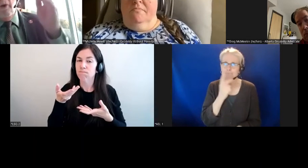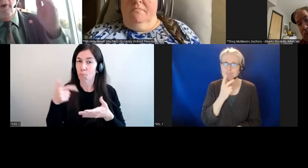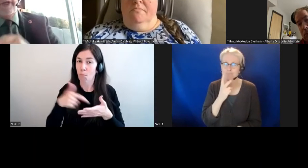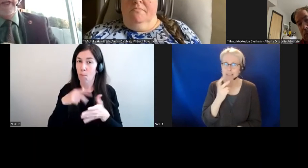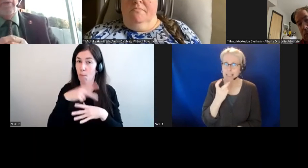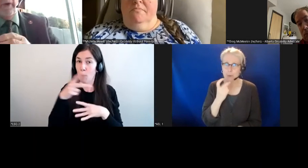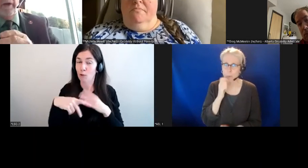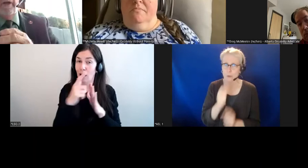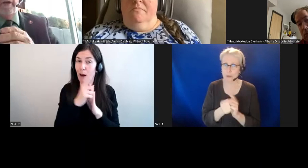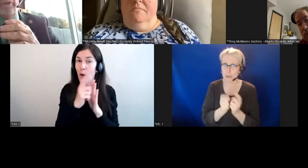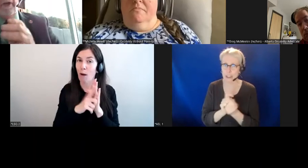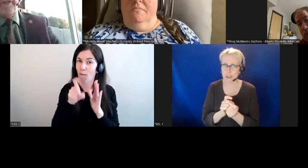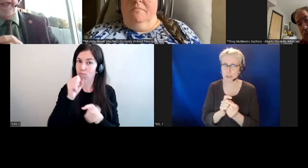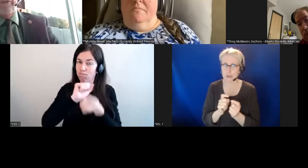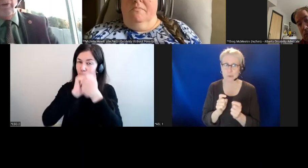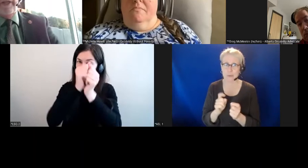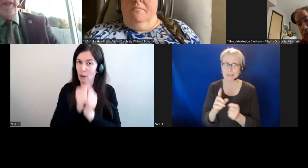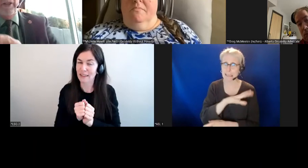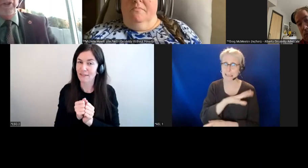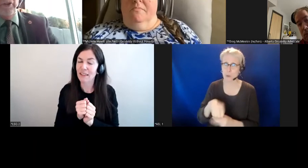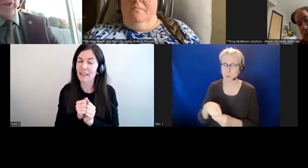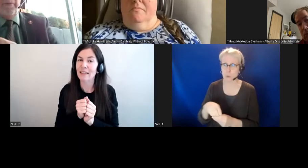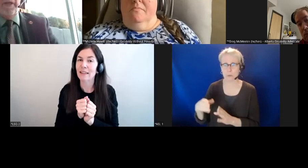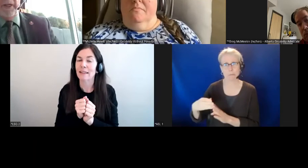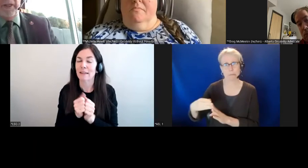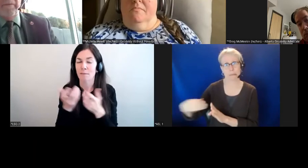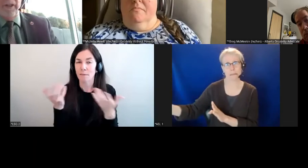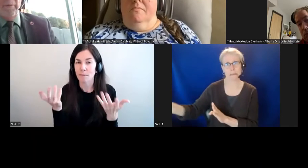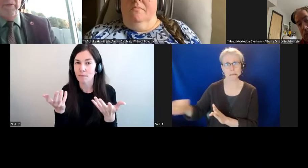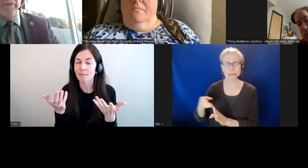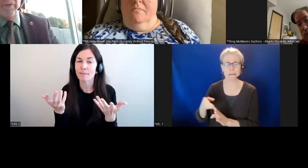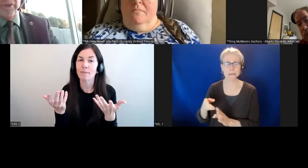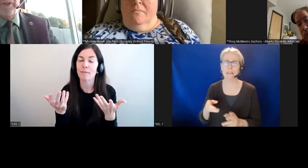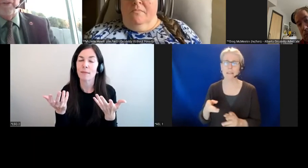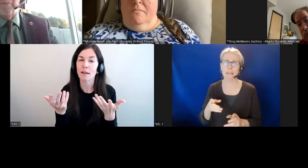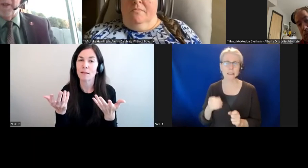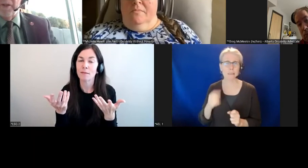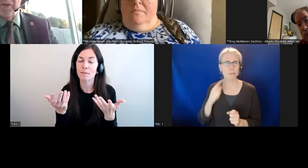BUT YOU WON'T GET ANYWHERE TRYING TO GET THE REGULATIONS TO MAKE MONEY AVAILABLE FOR SENIORS